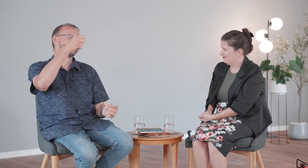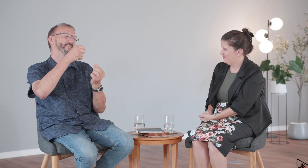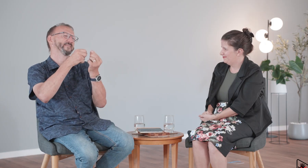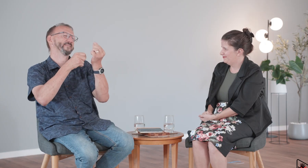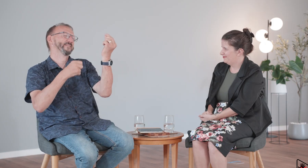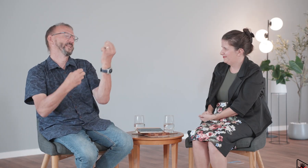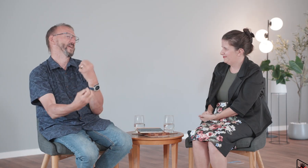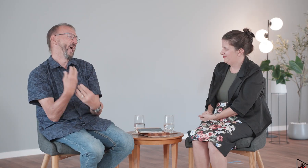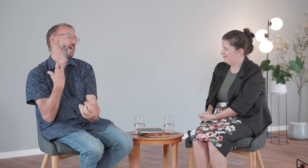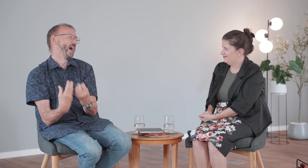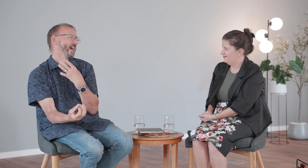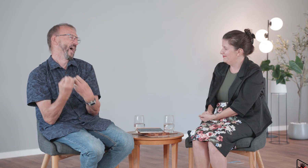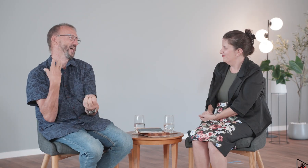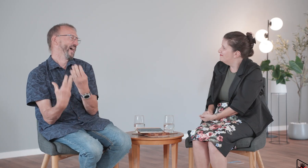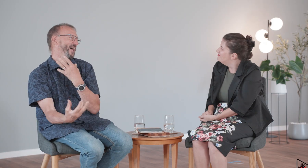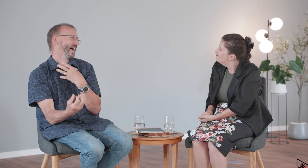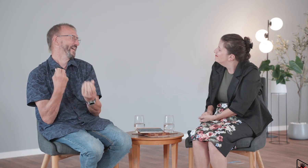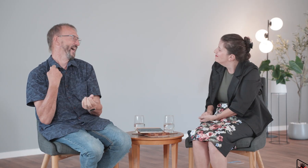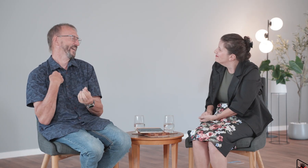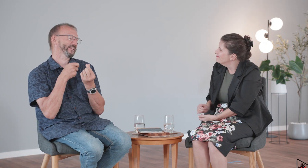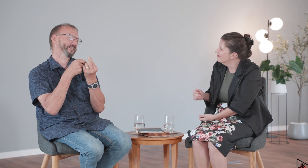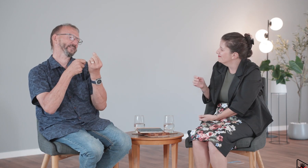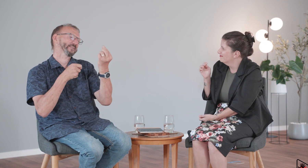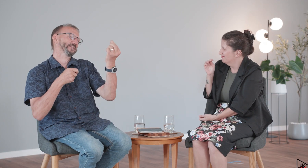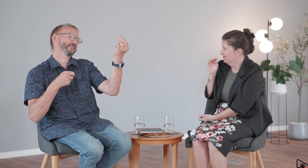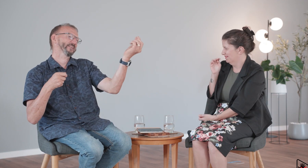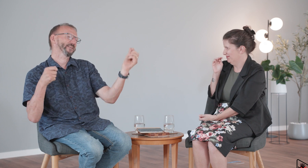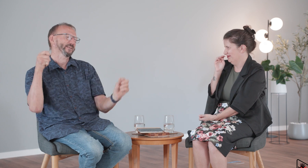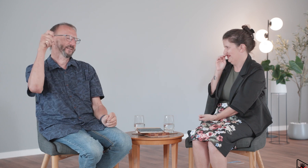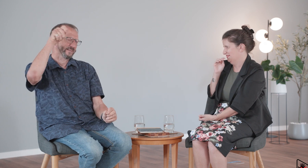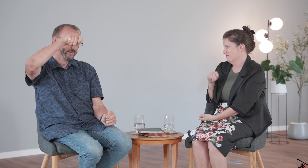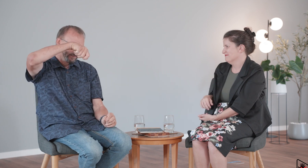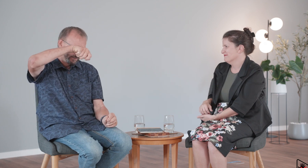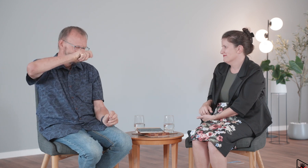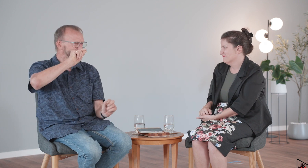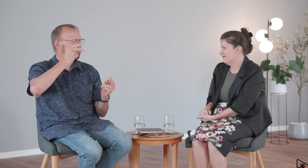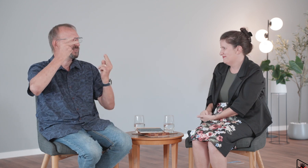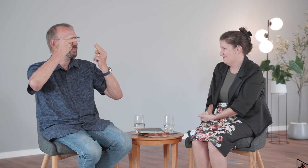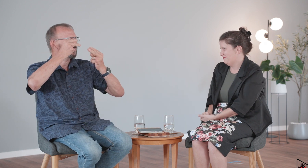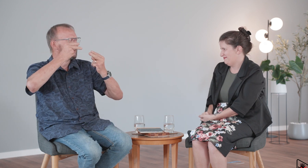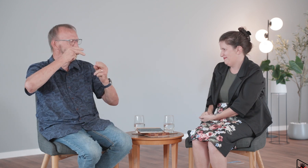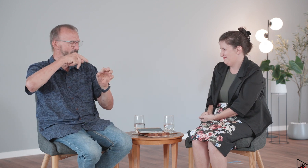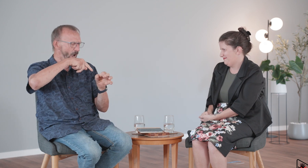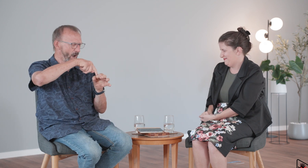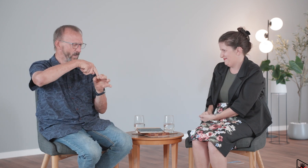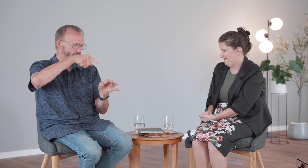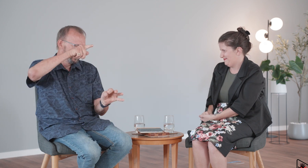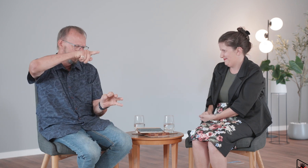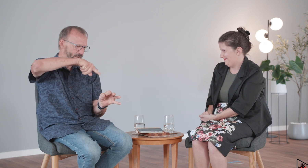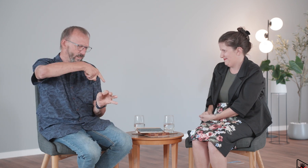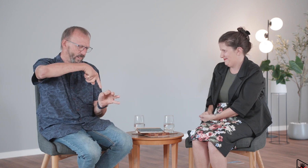car. So I pulled out the dipstick and checking the oil. The horn was blaring away and then it